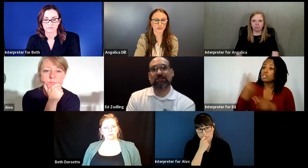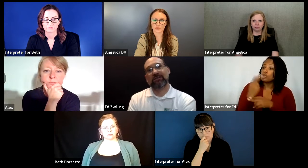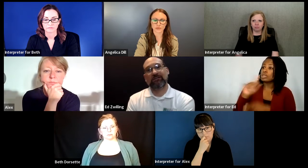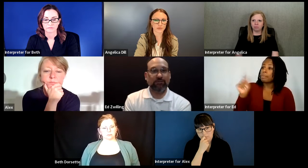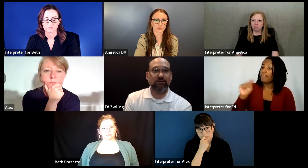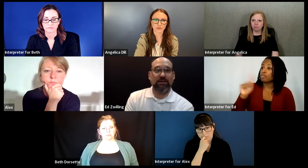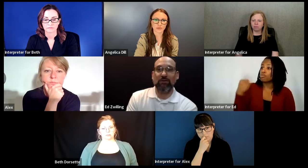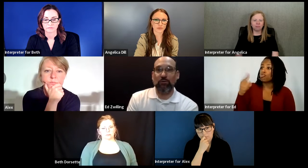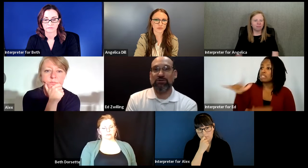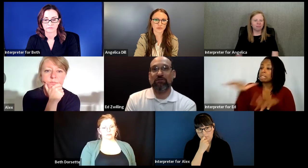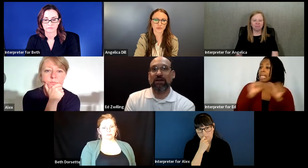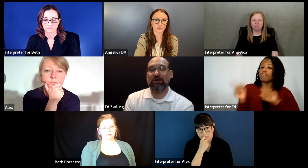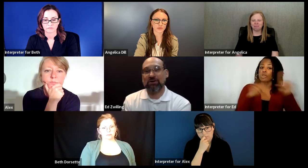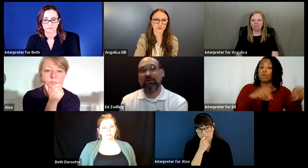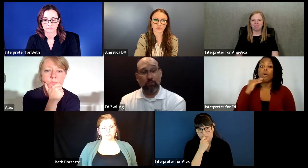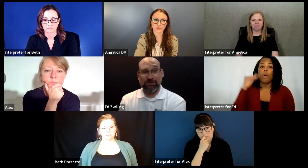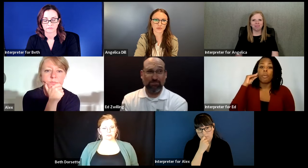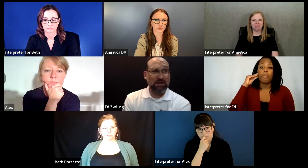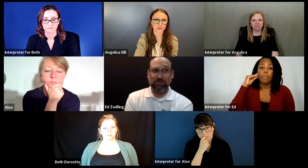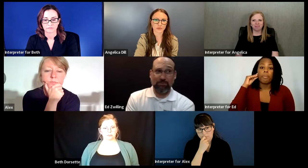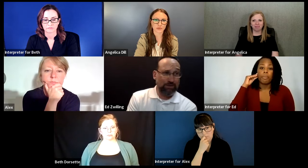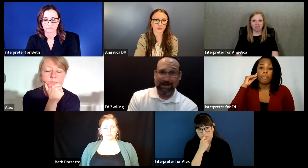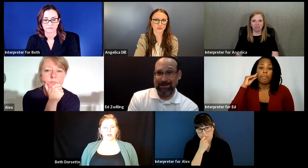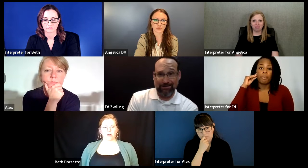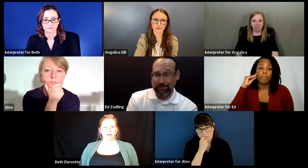She could just leave and get in her wheelchair van and drive home which is a major pain to